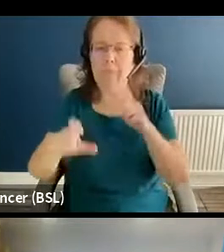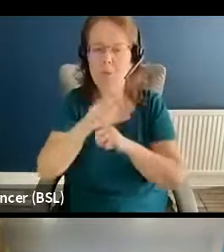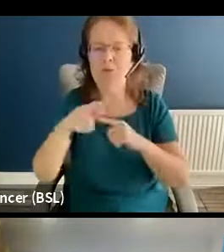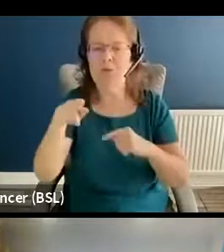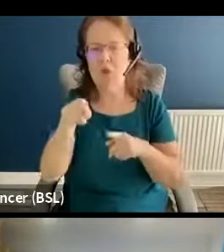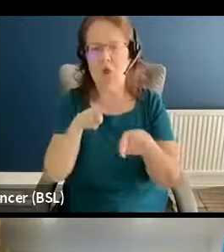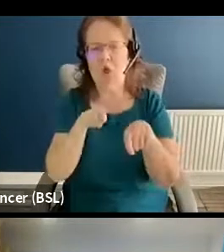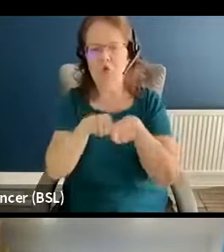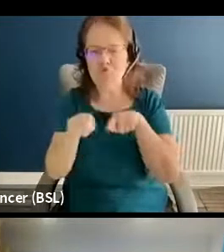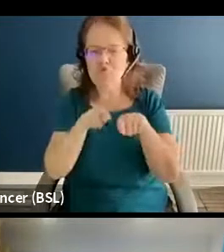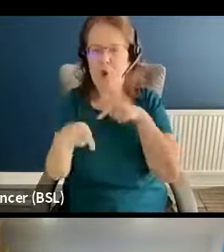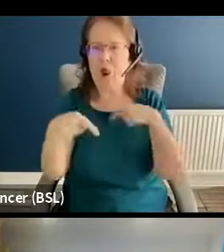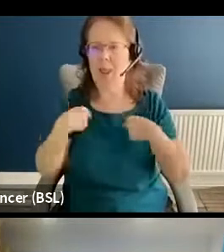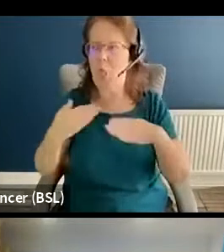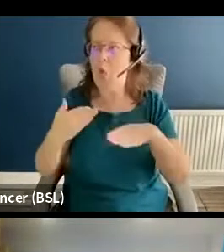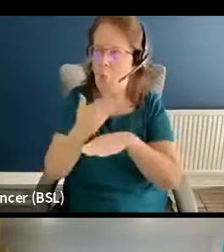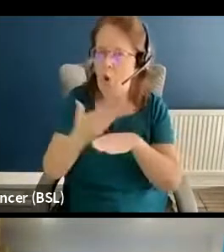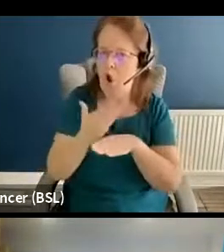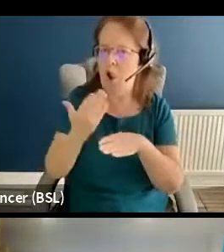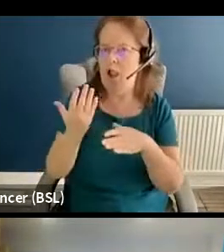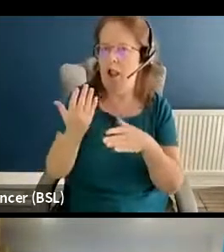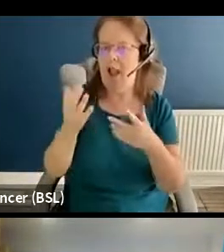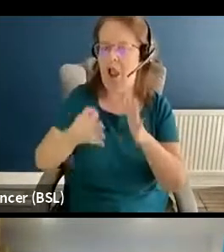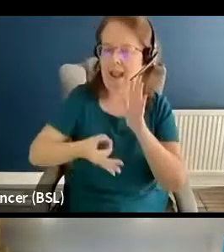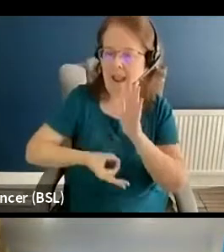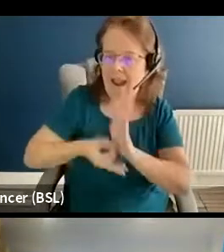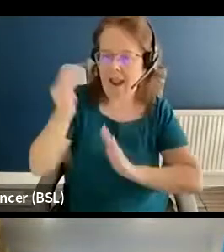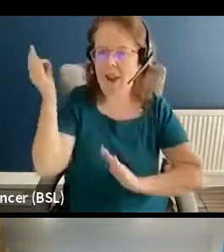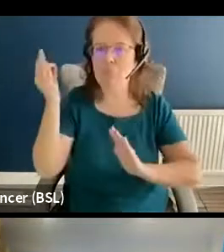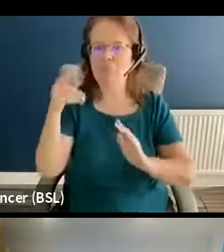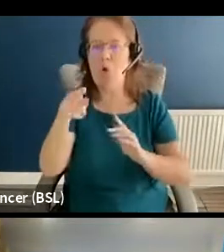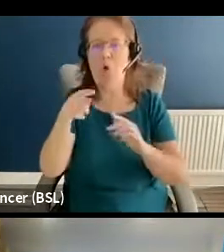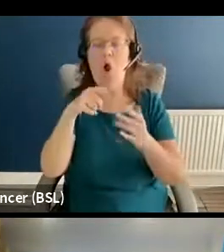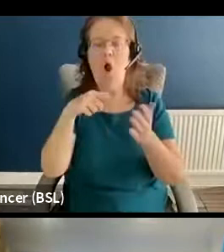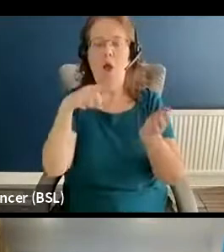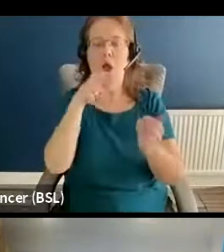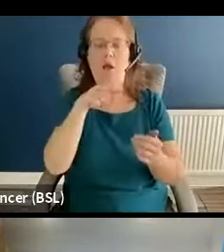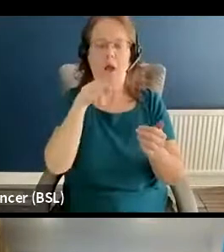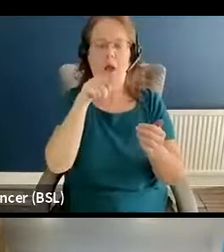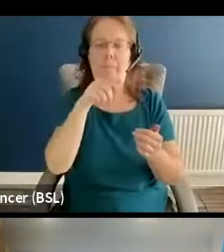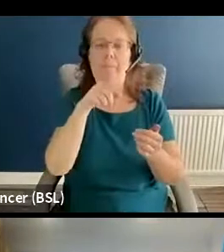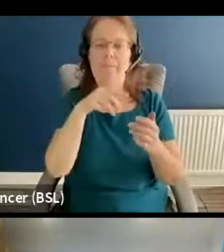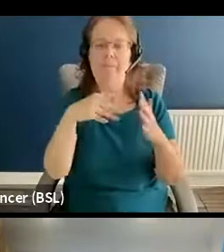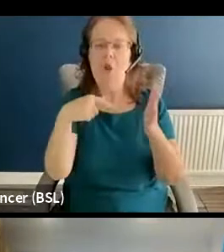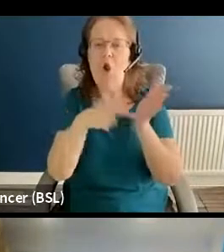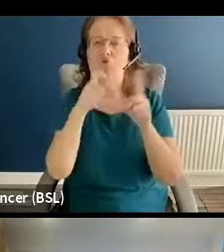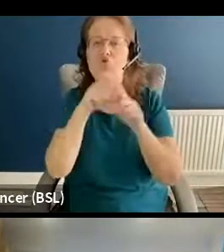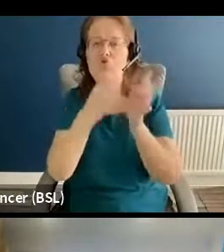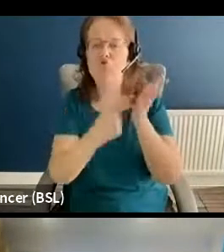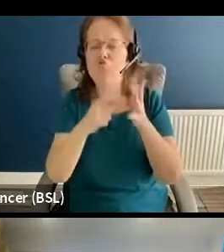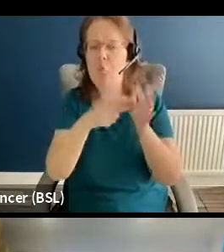with the work we've been doing to try and improve drupal.org. So that Drupal is the most successful